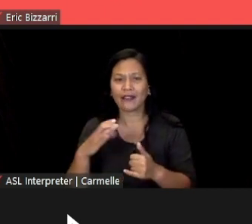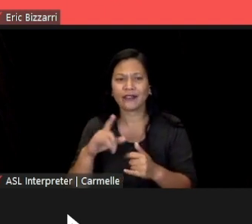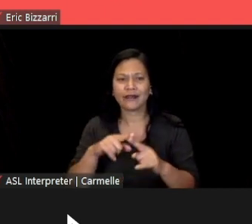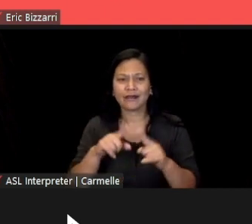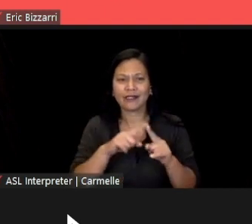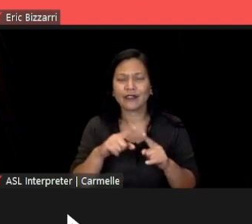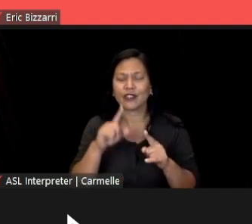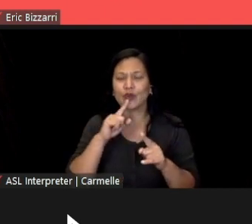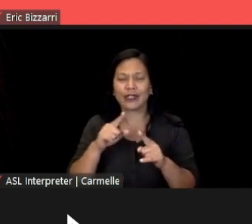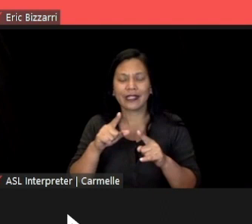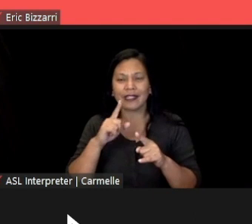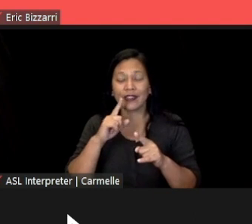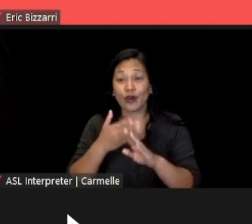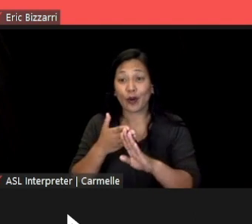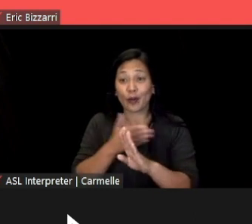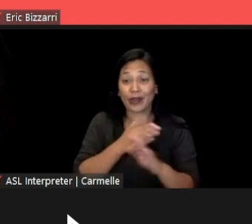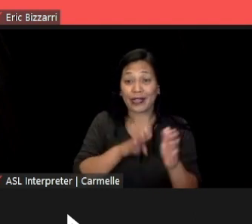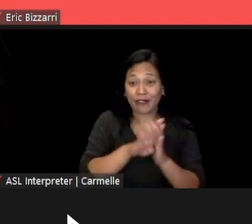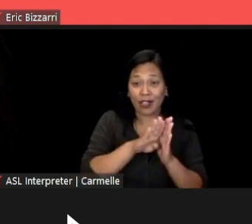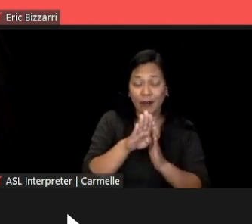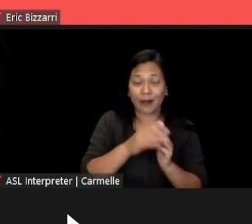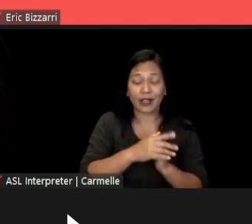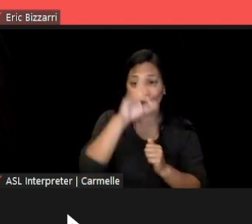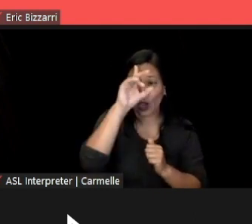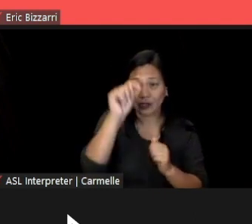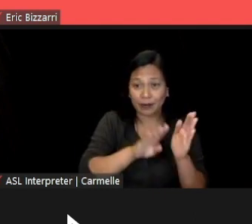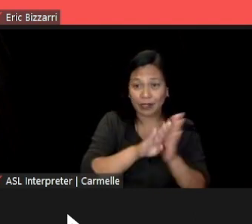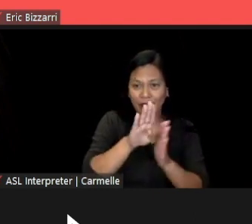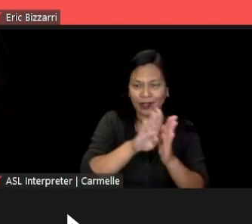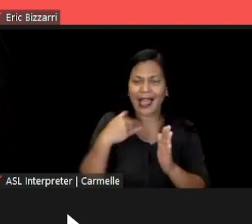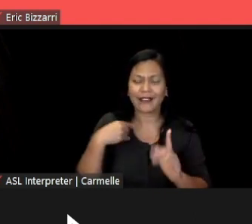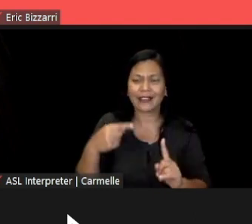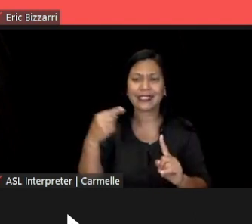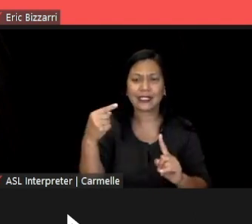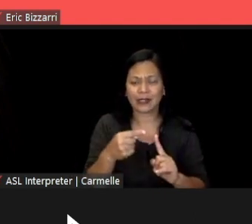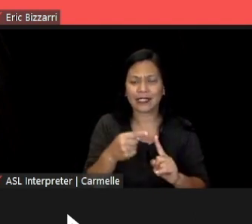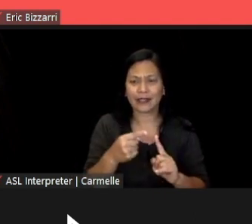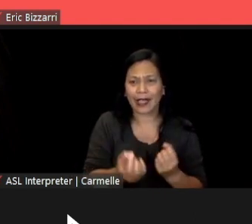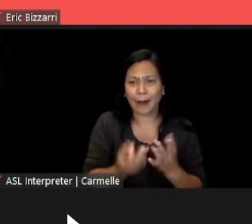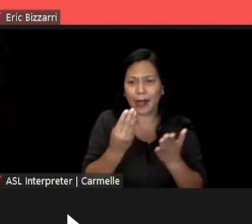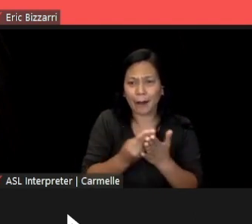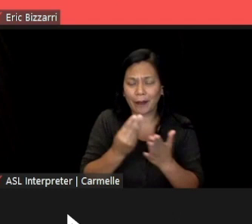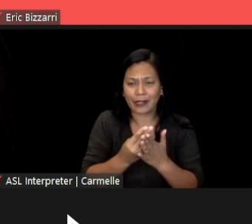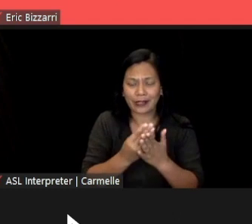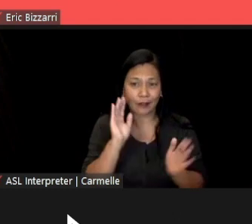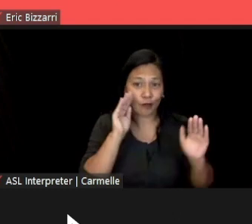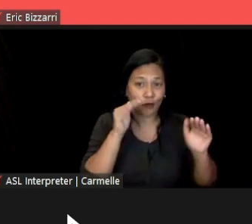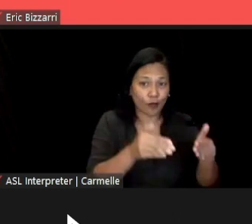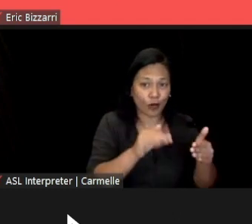So in pre-development, in conceptualization, you know, there's a designated amount of those programs, budgets exclusively devoted